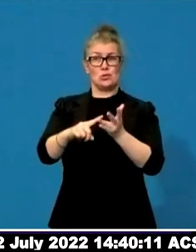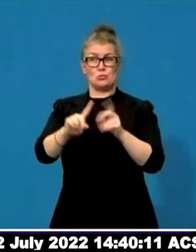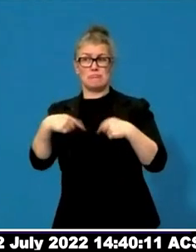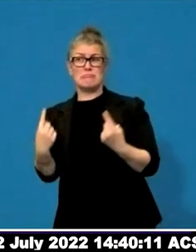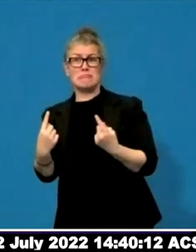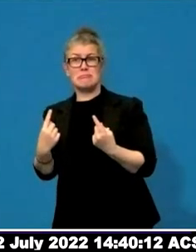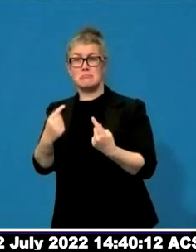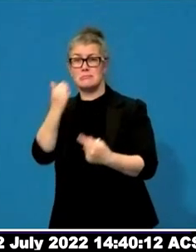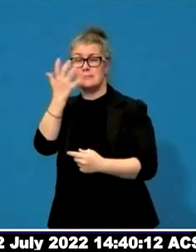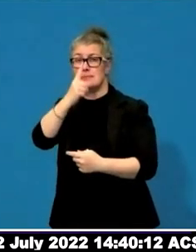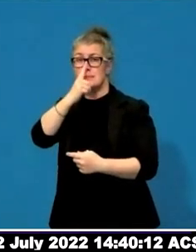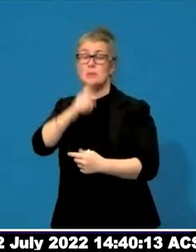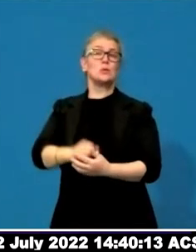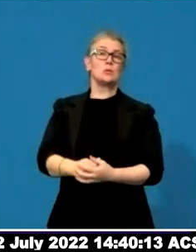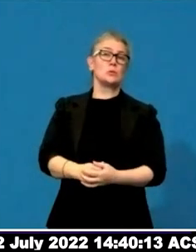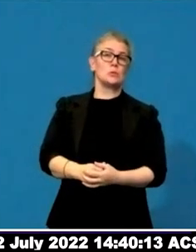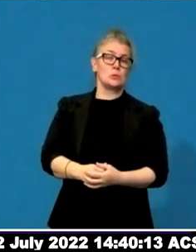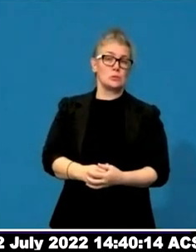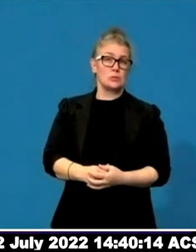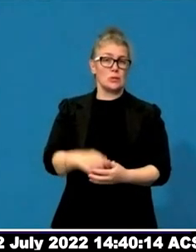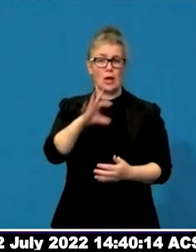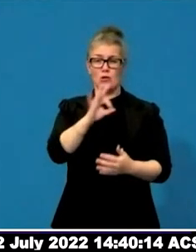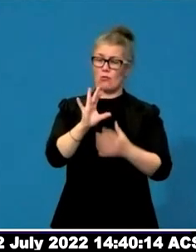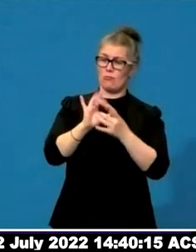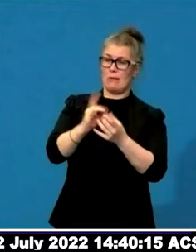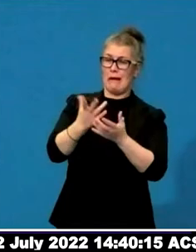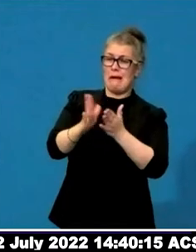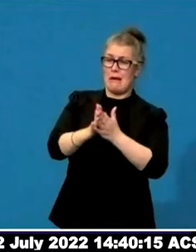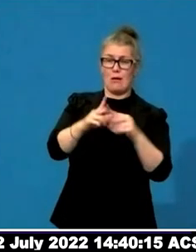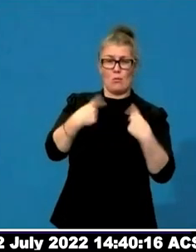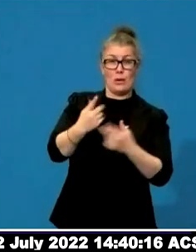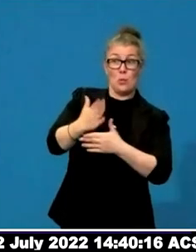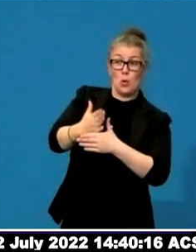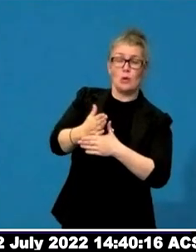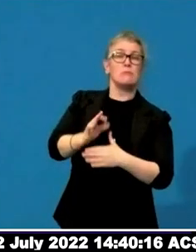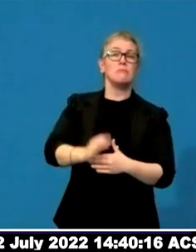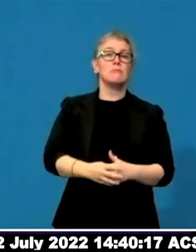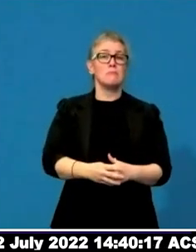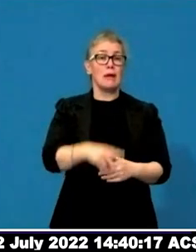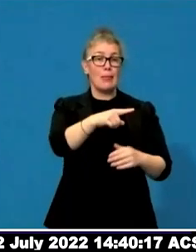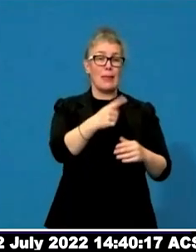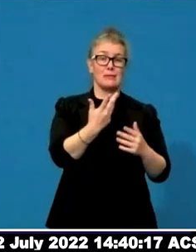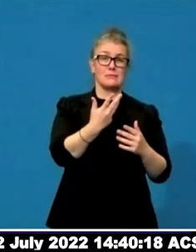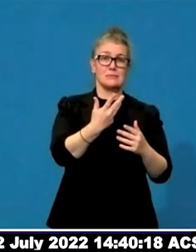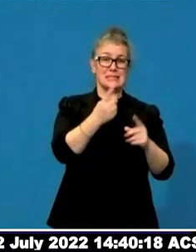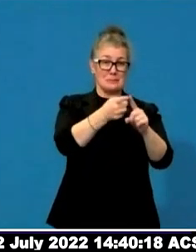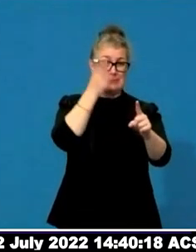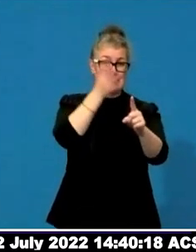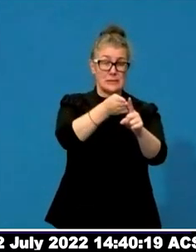and it's certainly not relevant to how we work. And it's also aimed at registered providers and not unregistered providers.